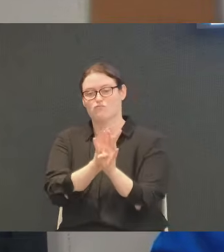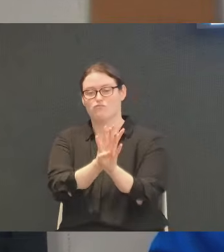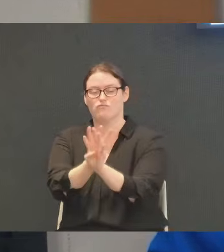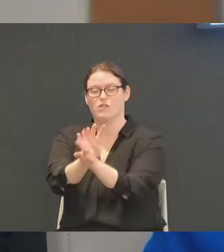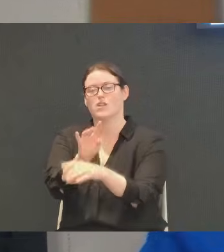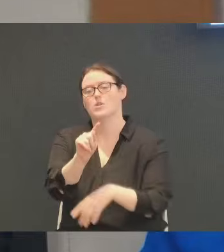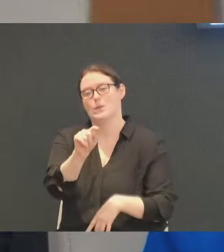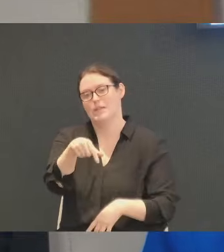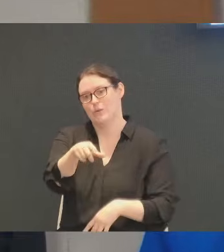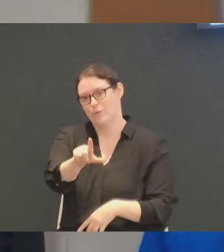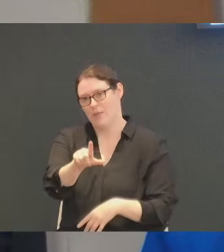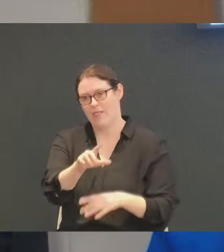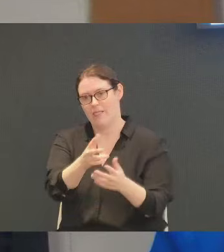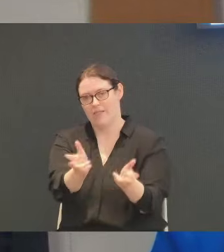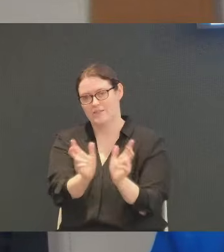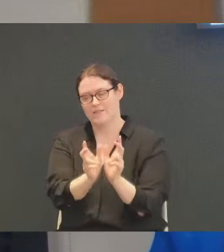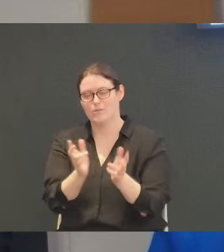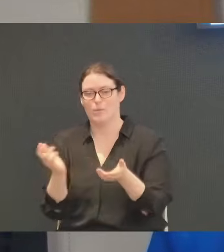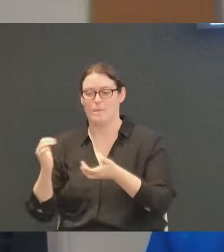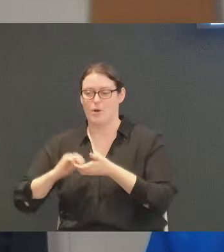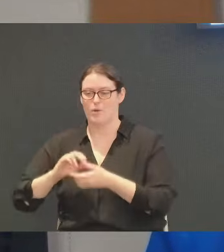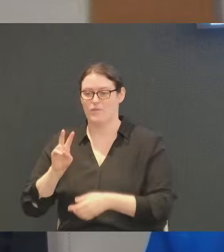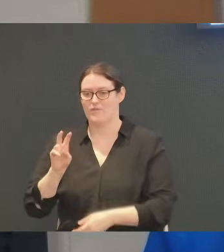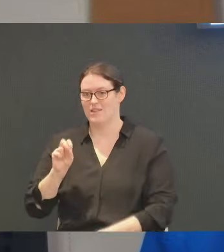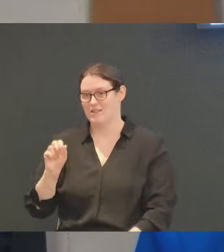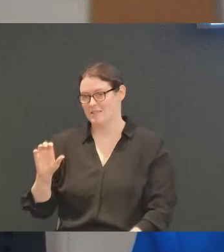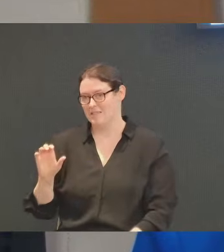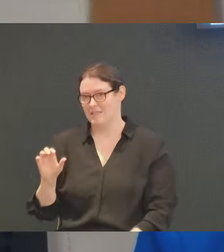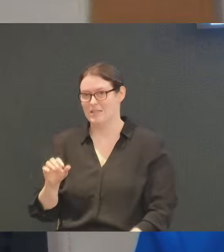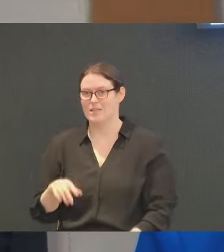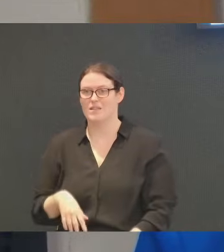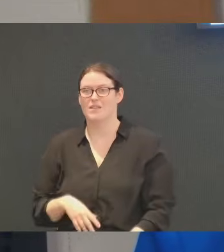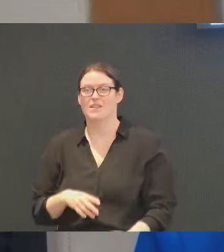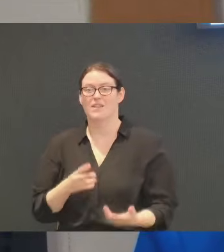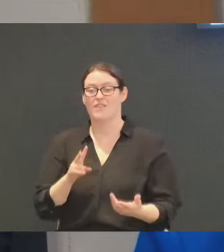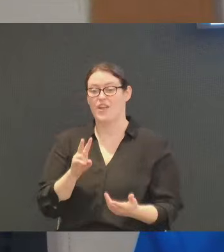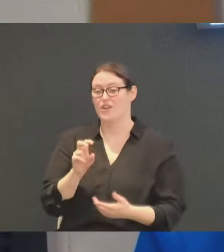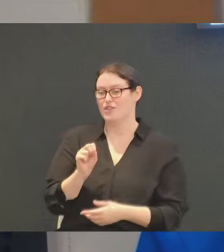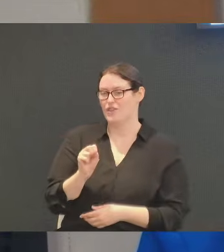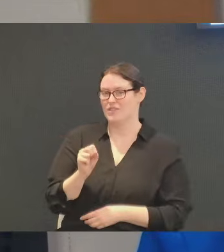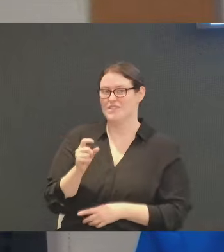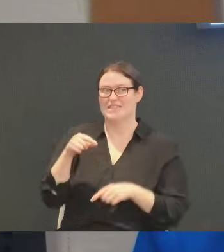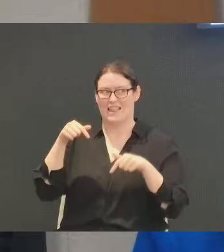to partner with the VSC on this veteran services which is also in this building and they're doing